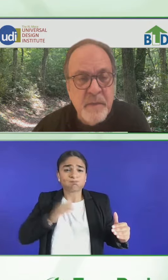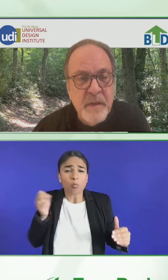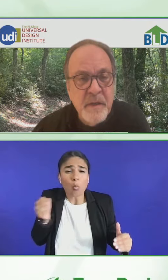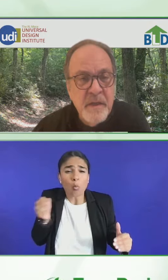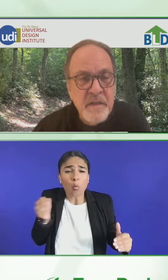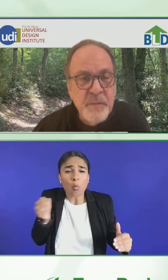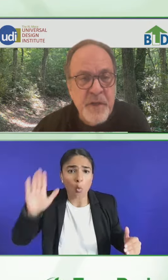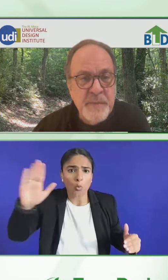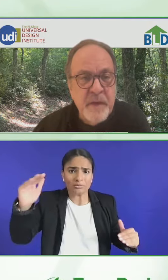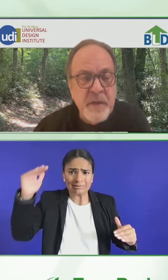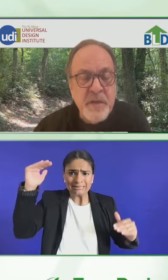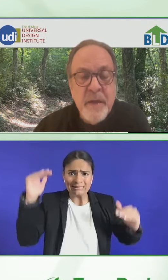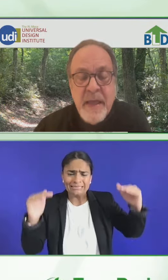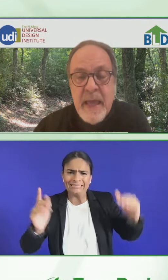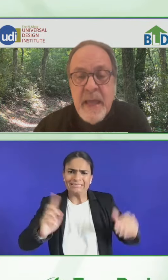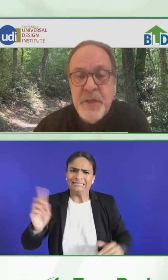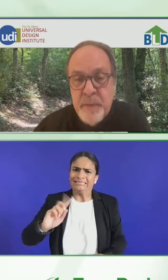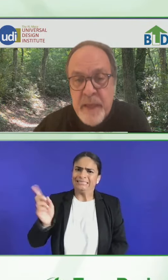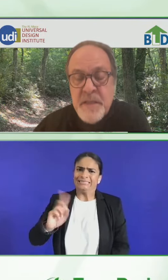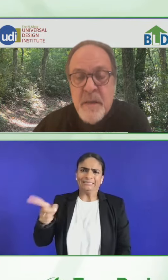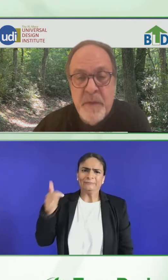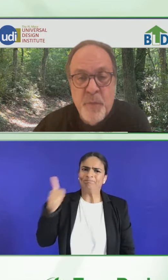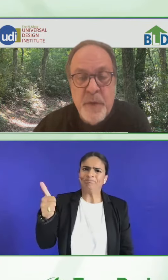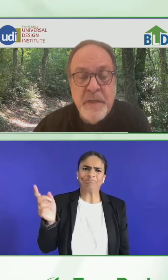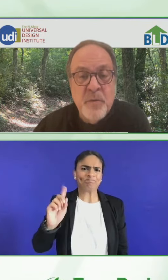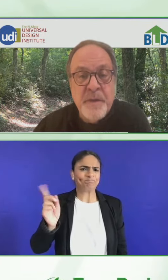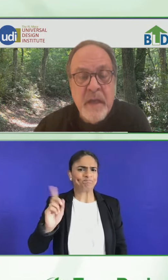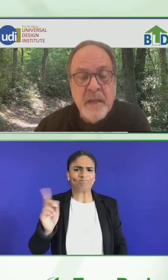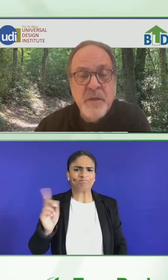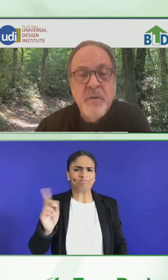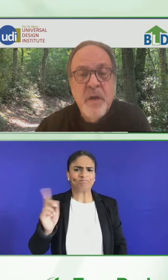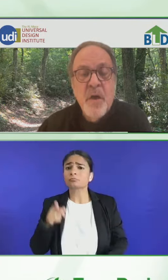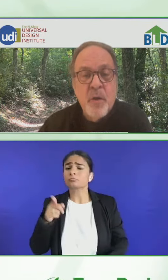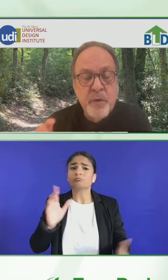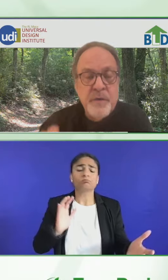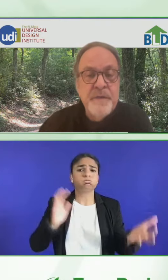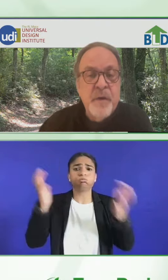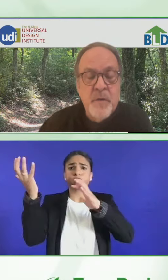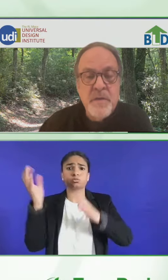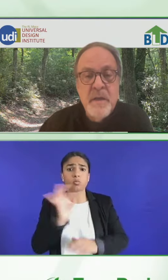some – ageing in place something we deal with a lot of other folks